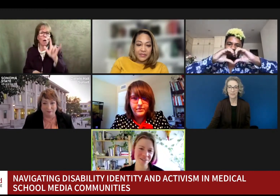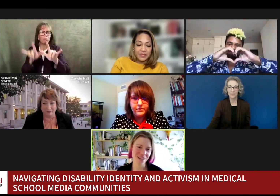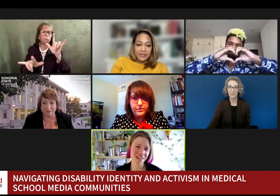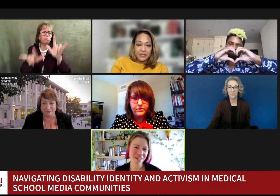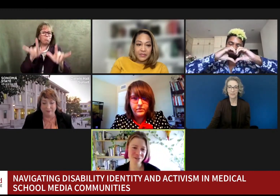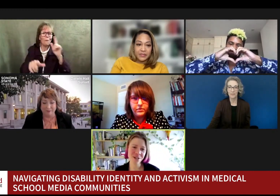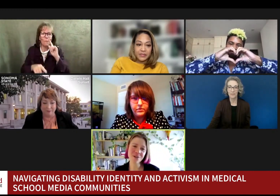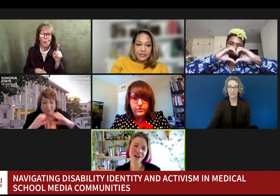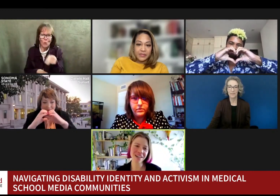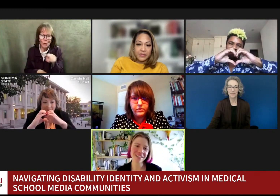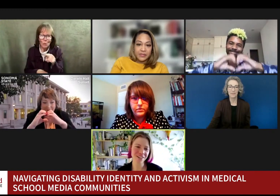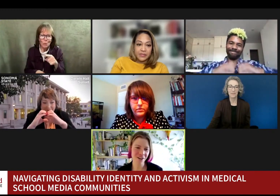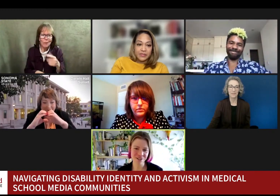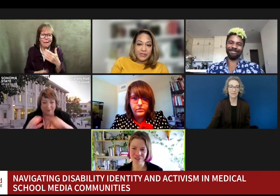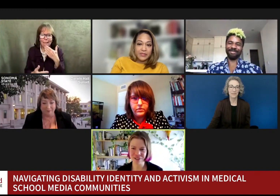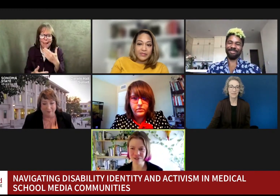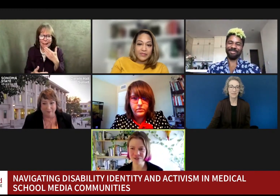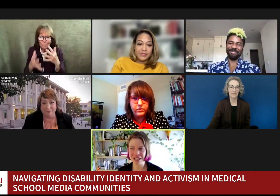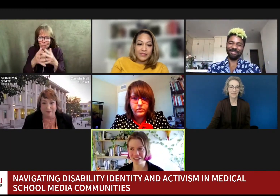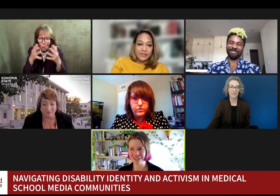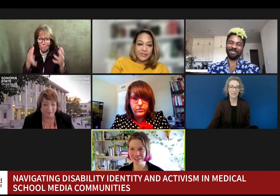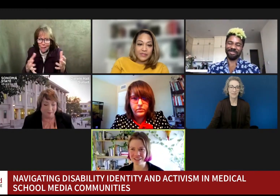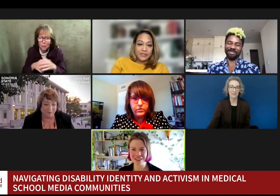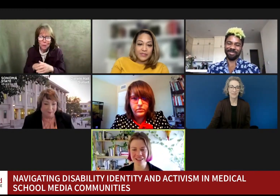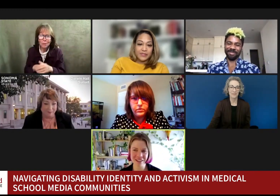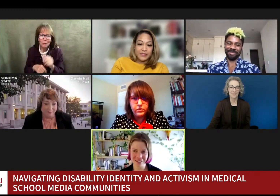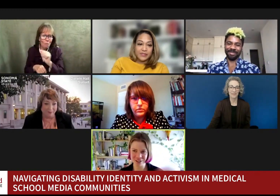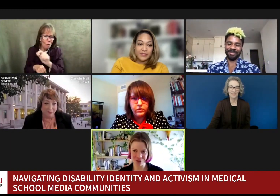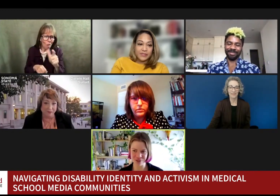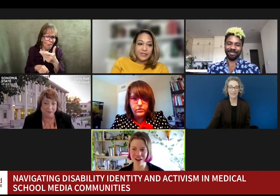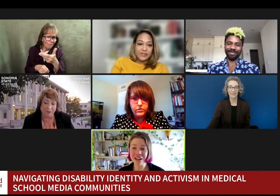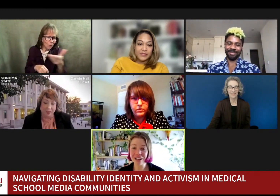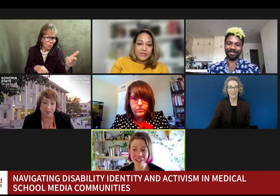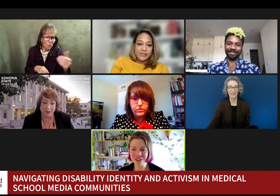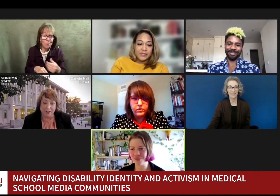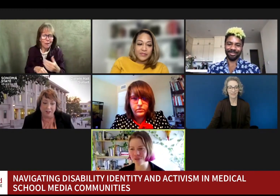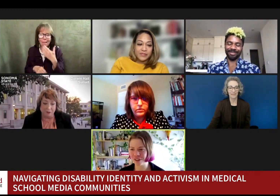Thank you so much, all of you, and thanks to the audience for